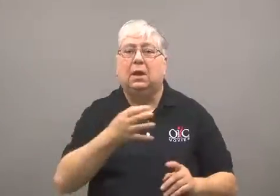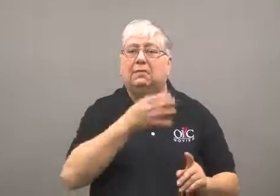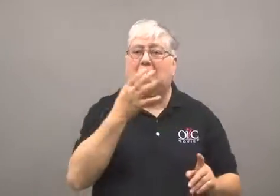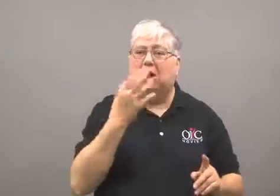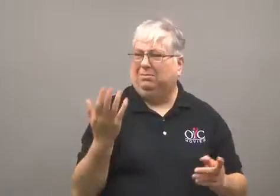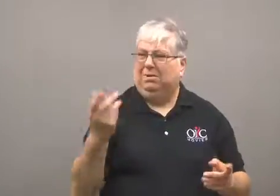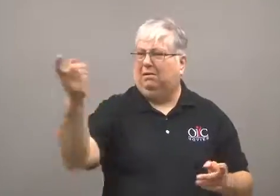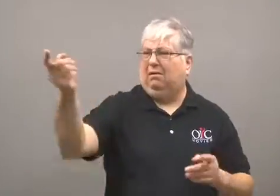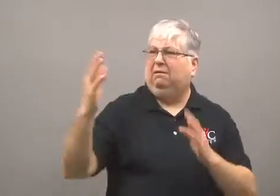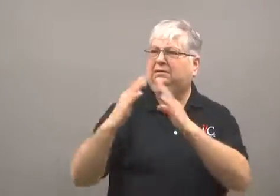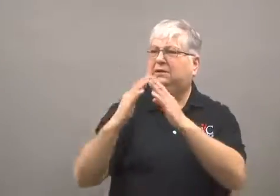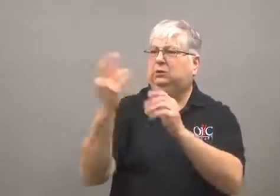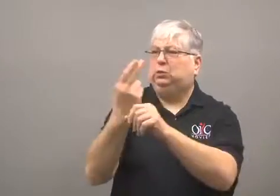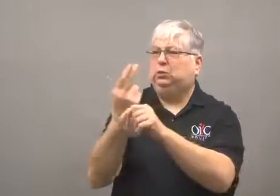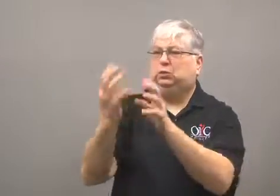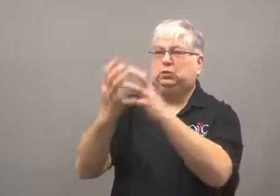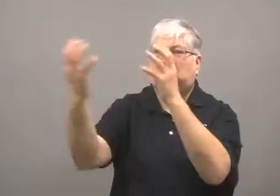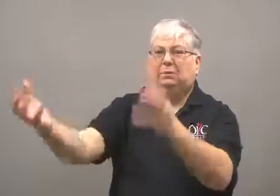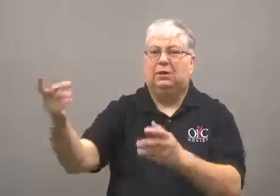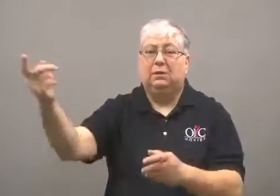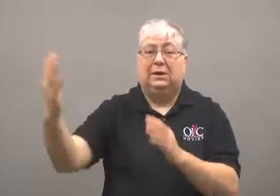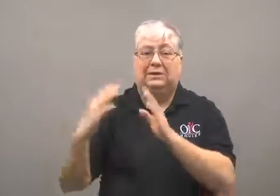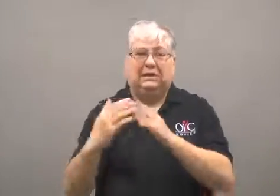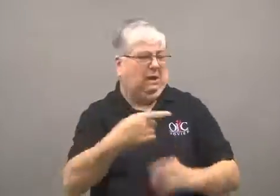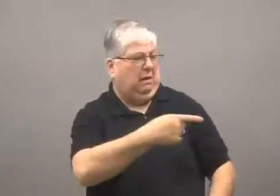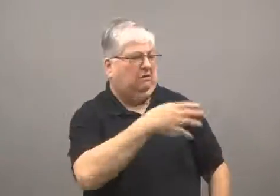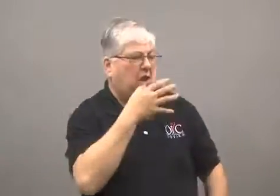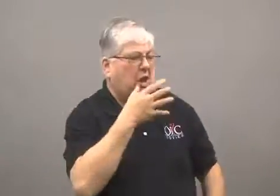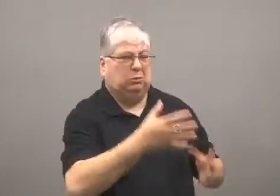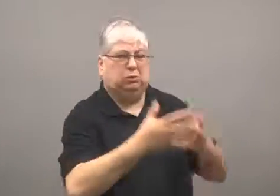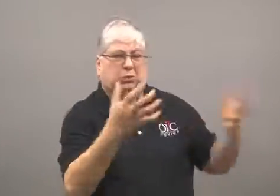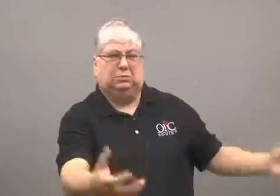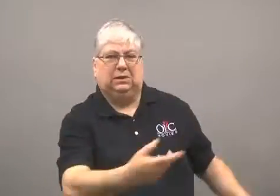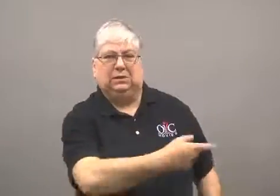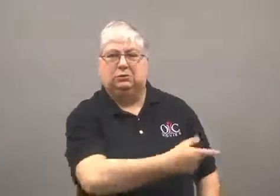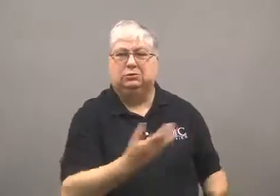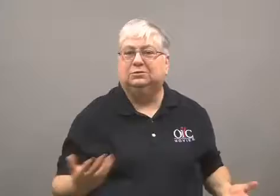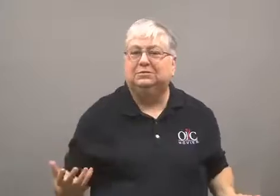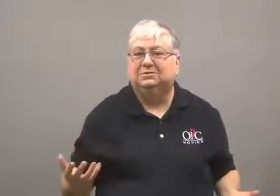Farmers say the cities use too much, while the cities say the farms are the ones using too much.